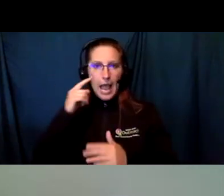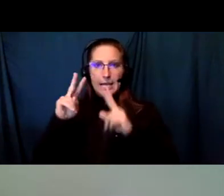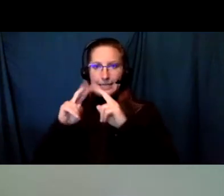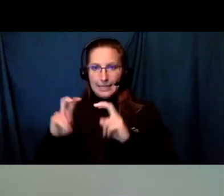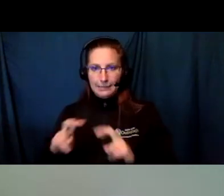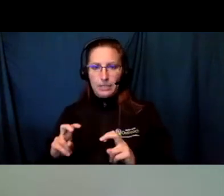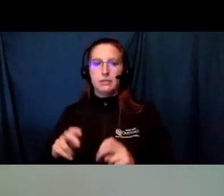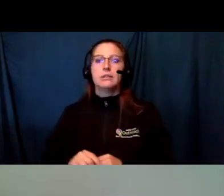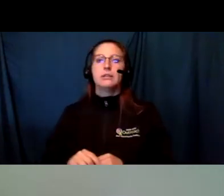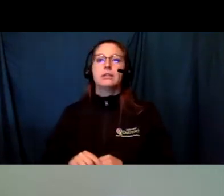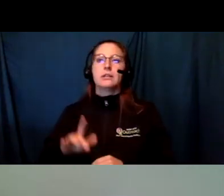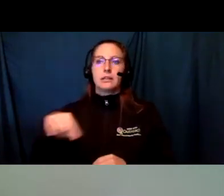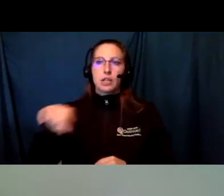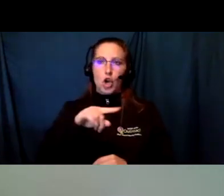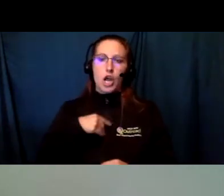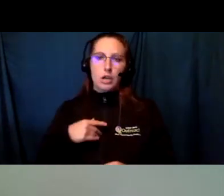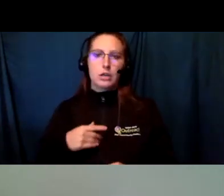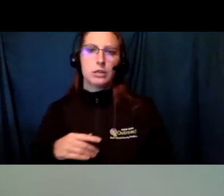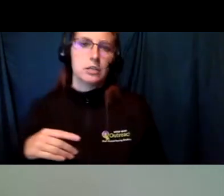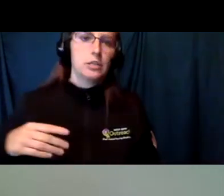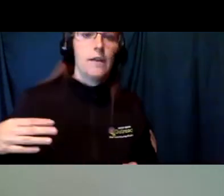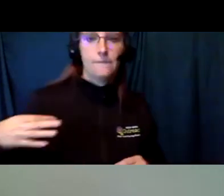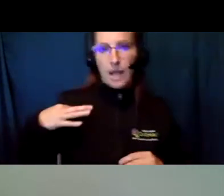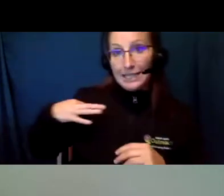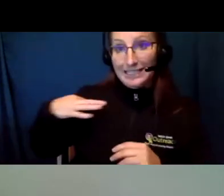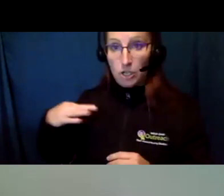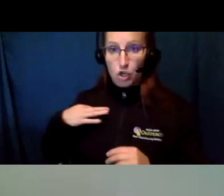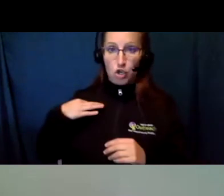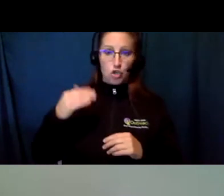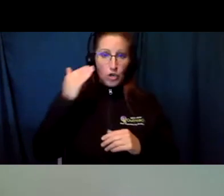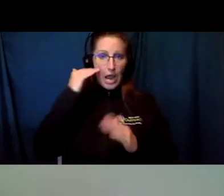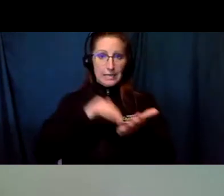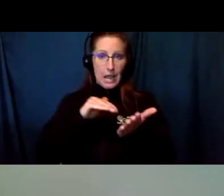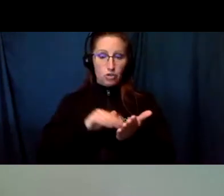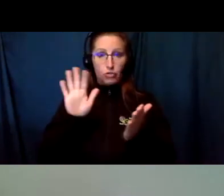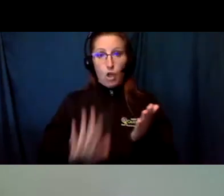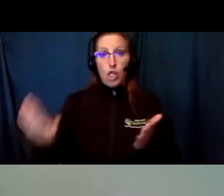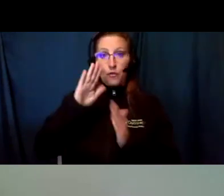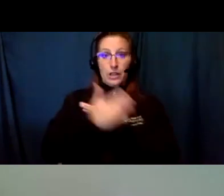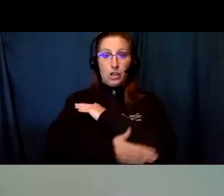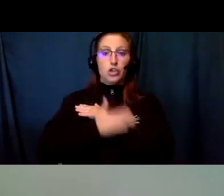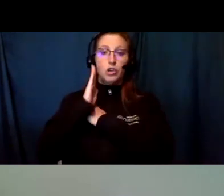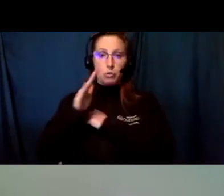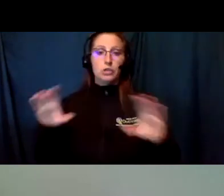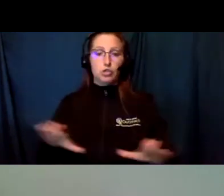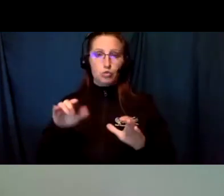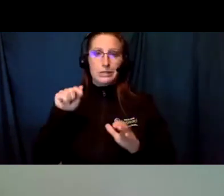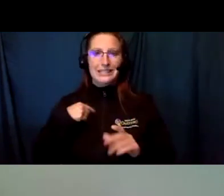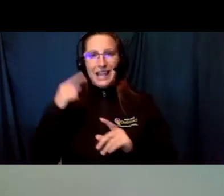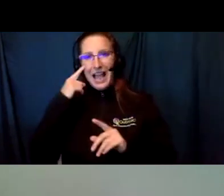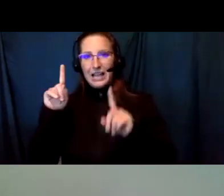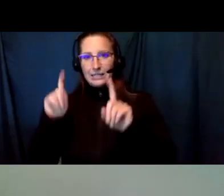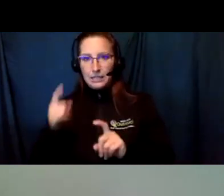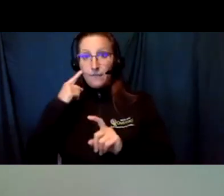are volunteer optometrists throughout the country that will perform these eye exams for free, for